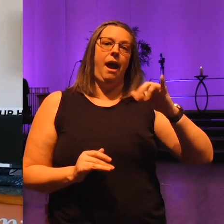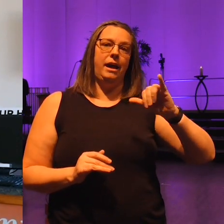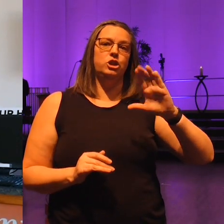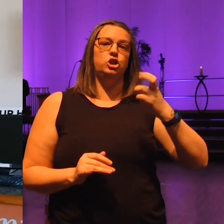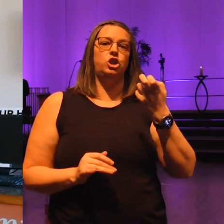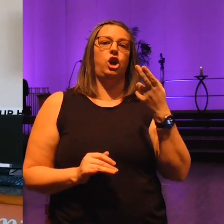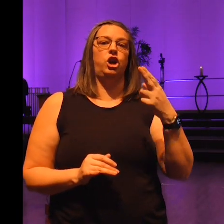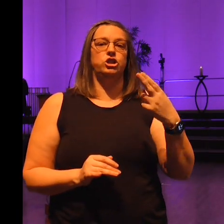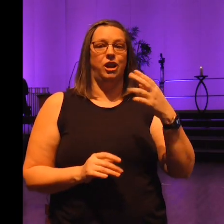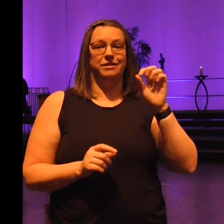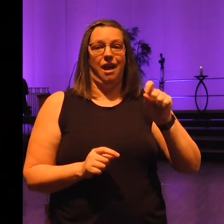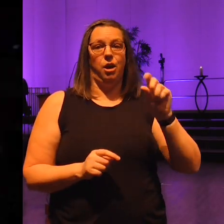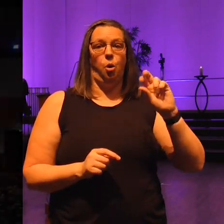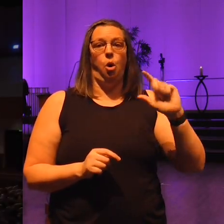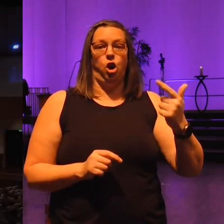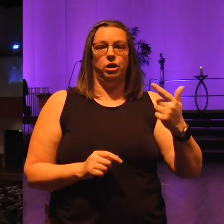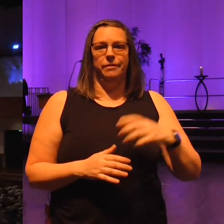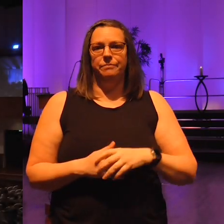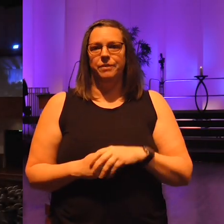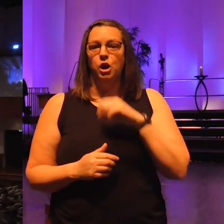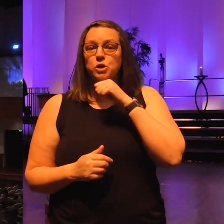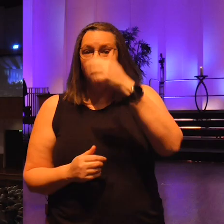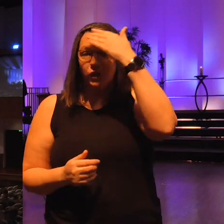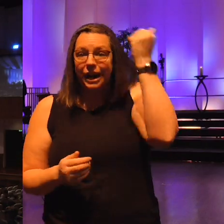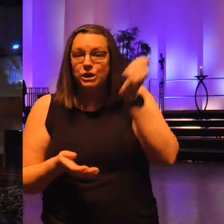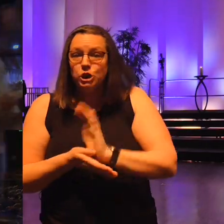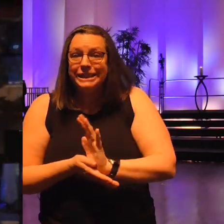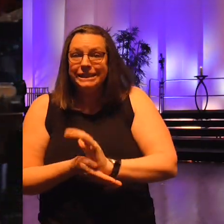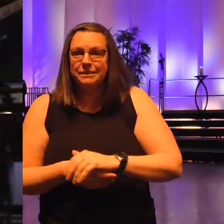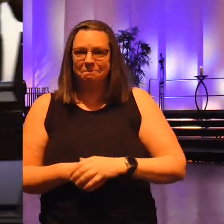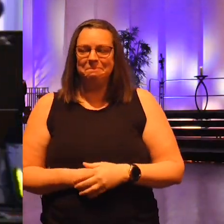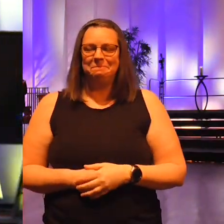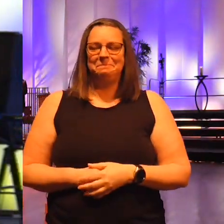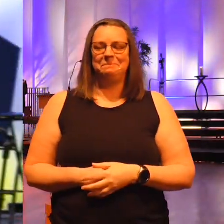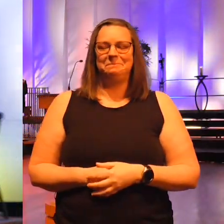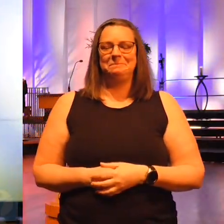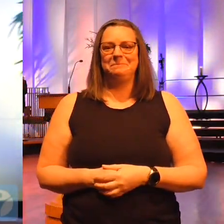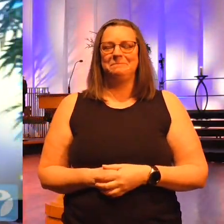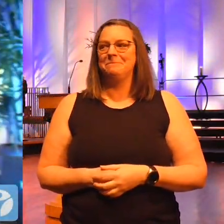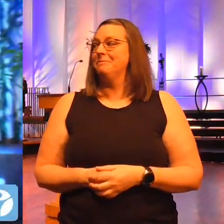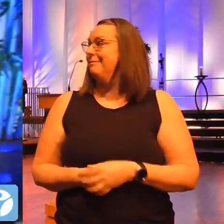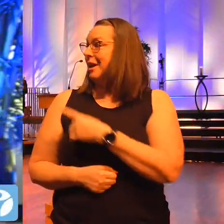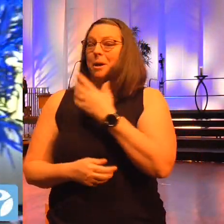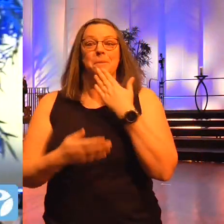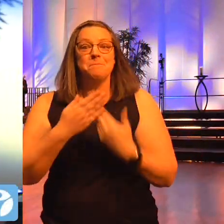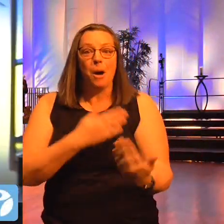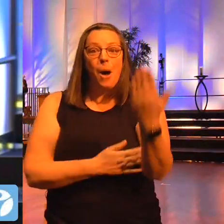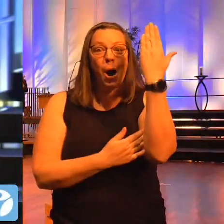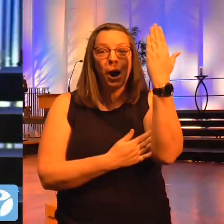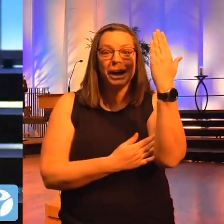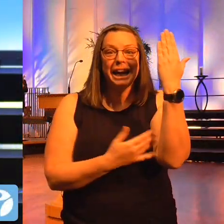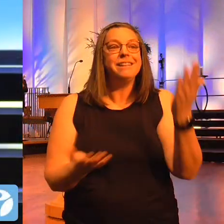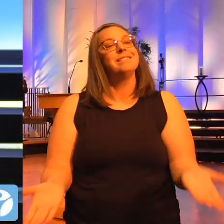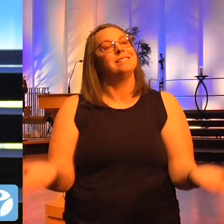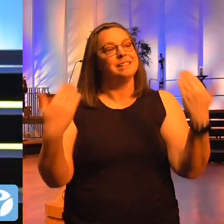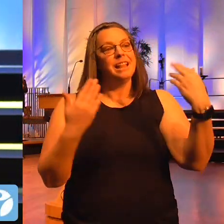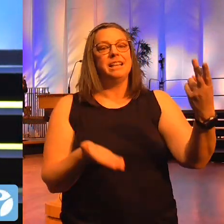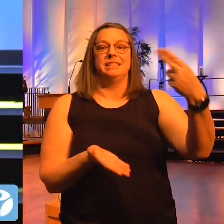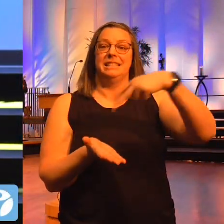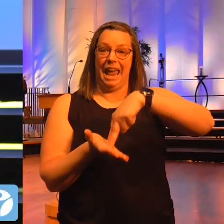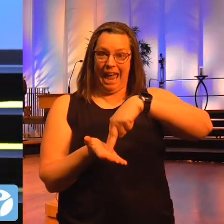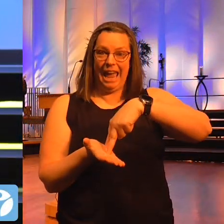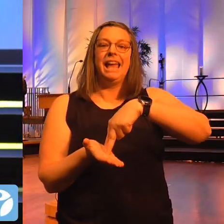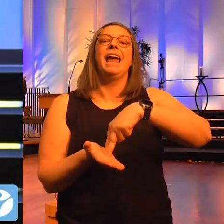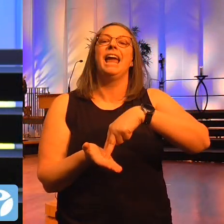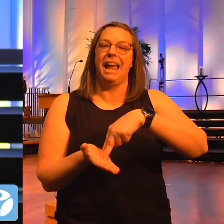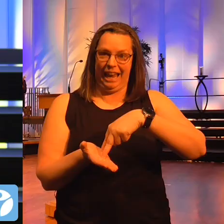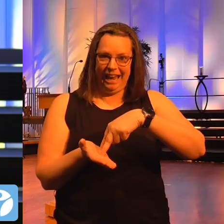cheese good morning friends stand if you are able let's sing and dance